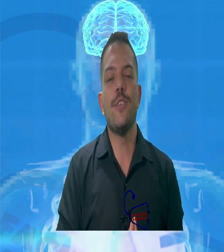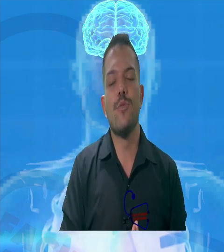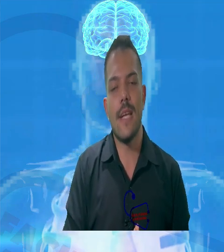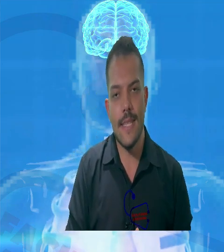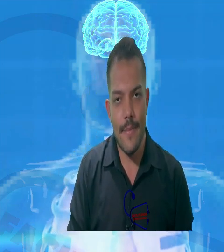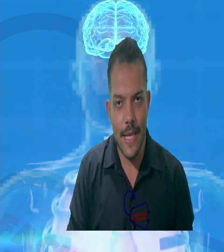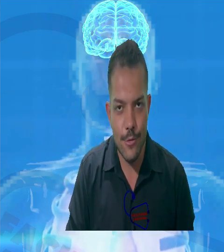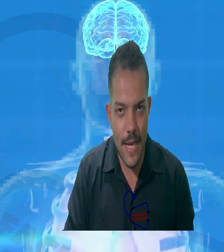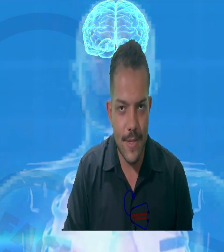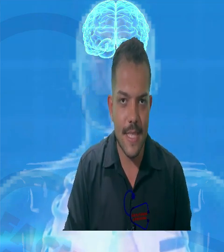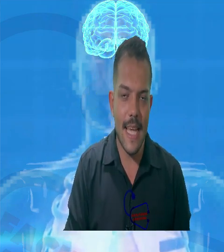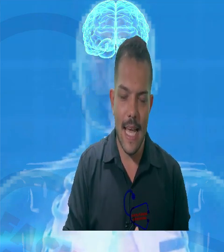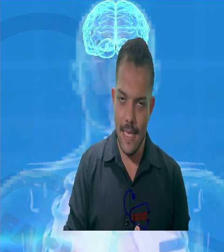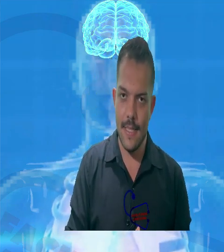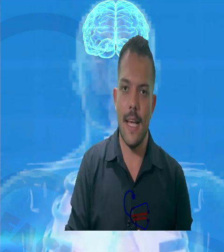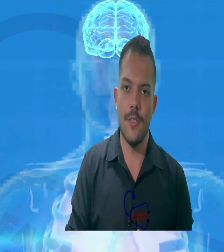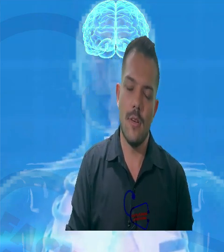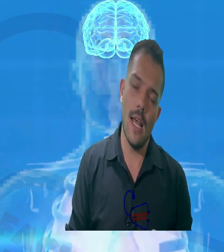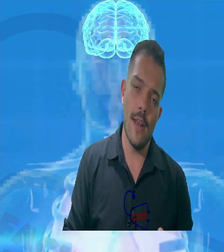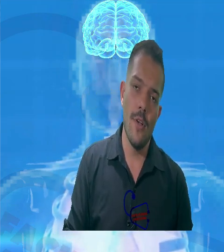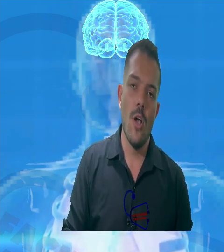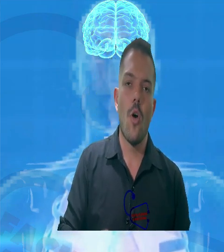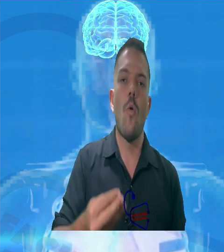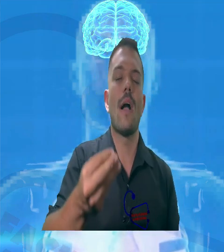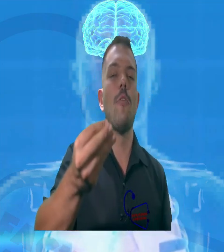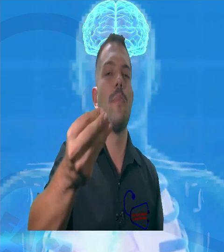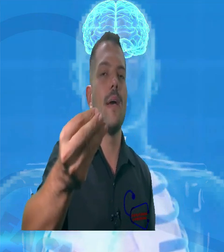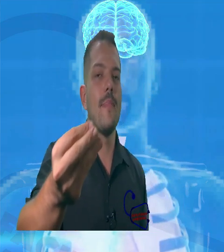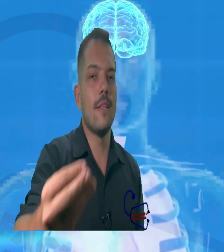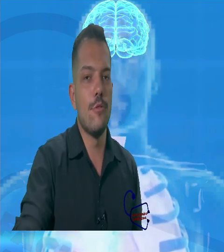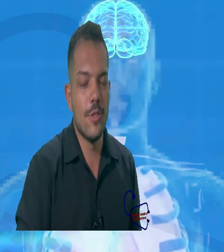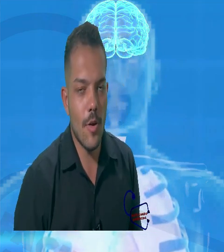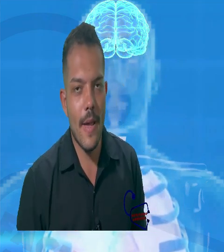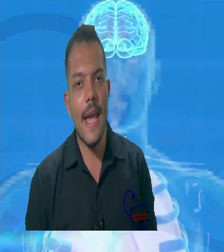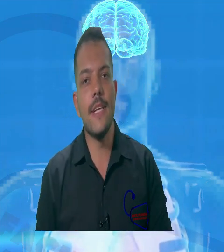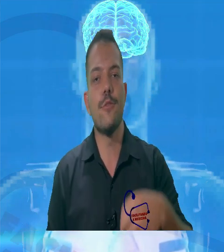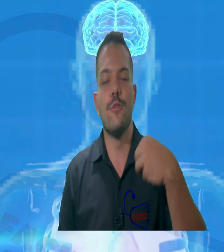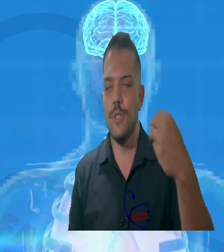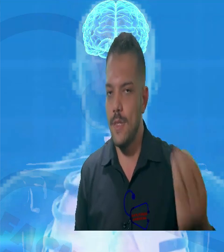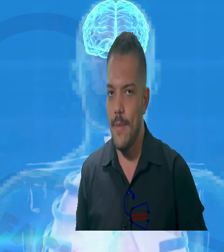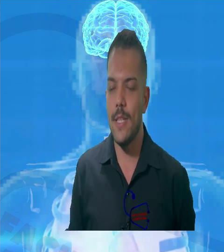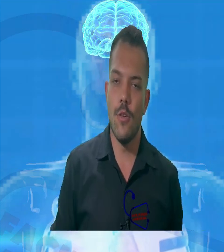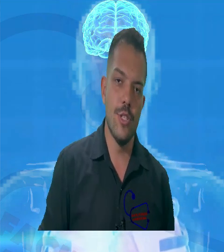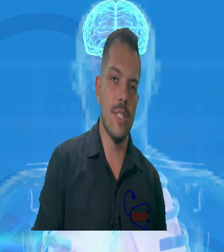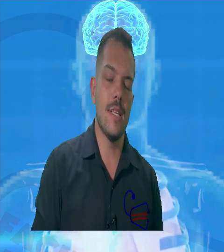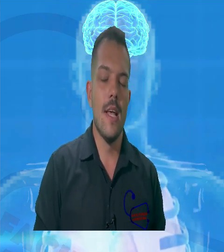. your dermatologist